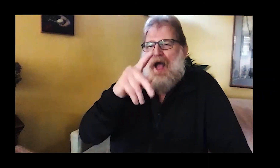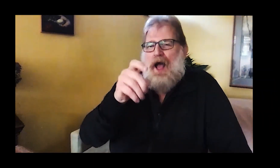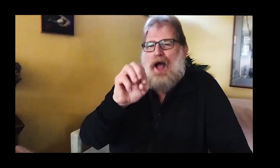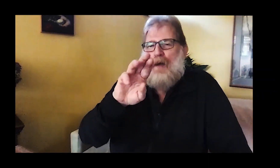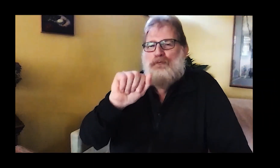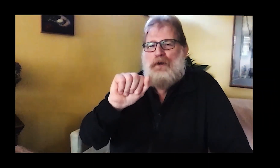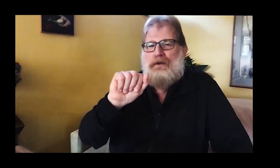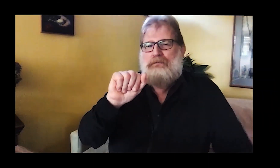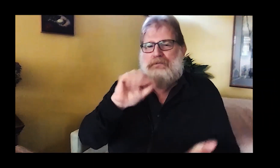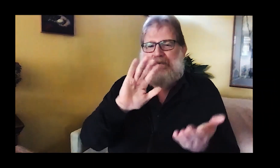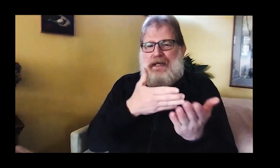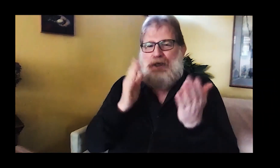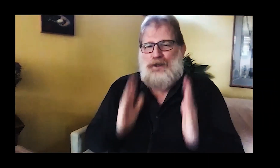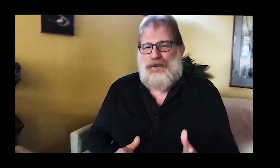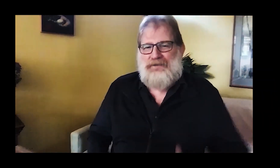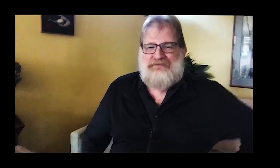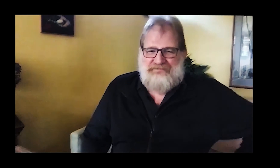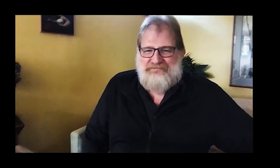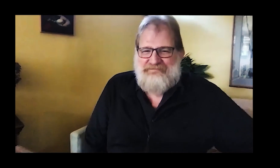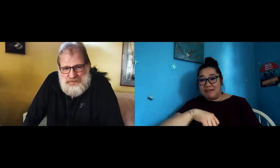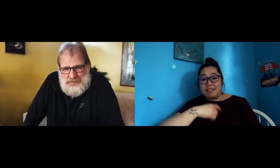It would be an opera singer.